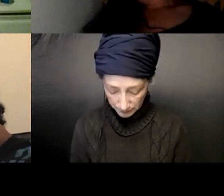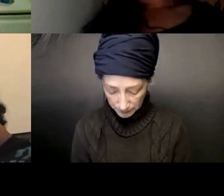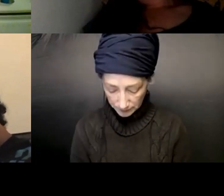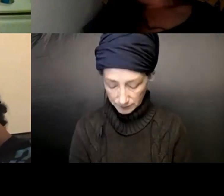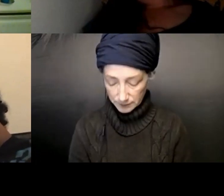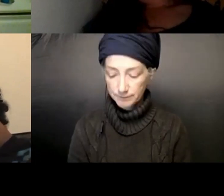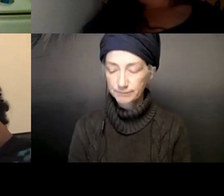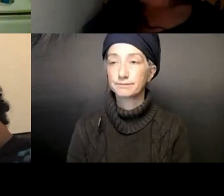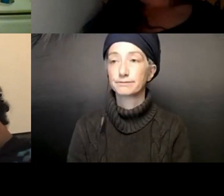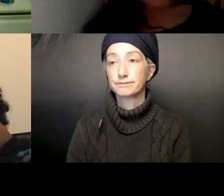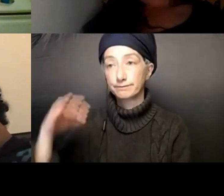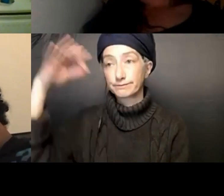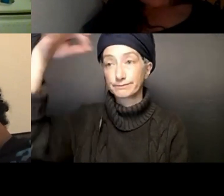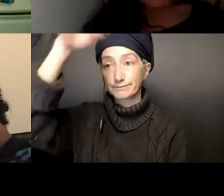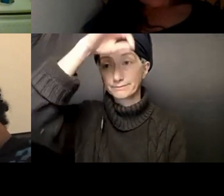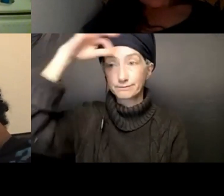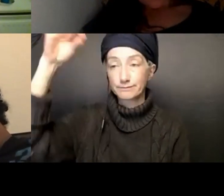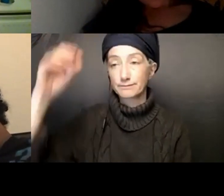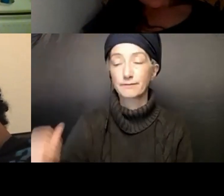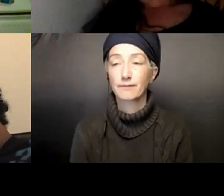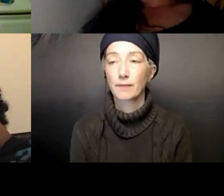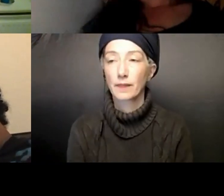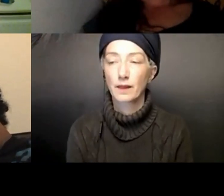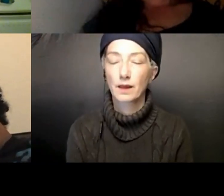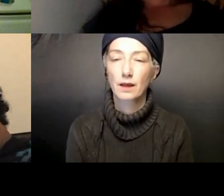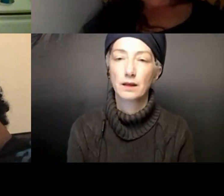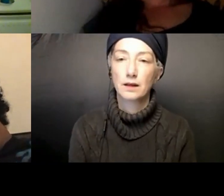Kate Marsh: Agreed.